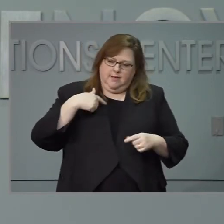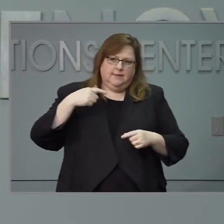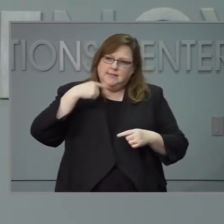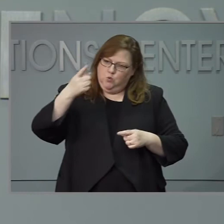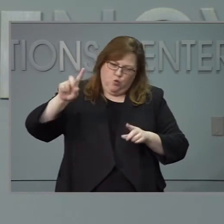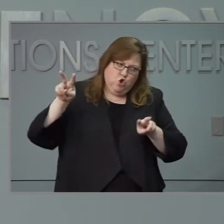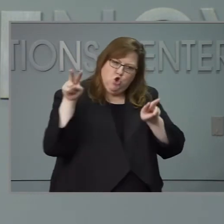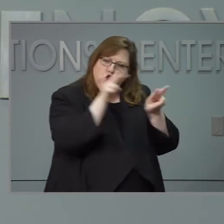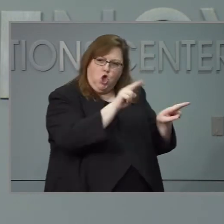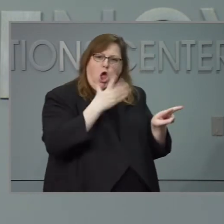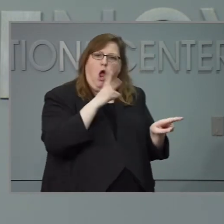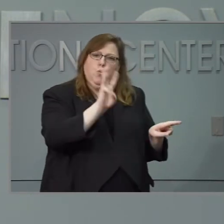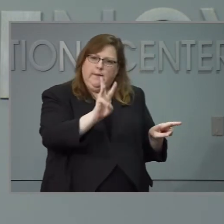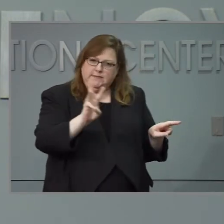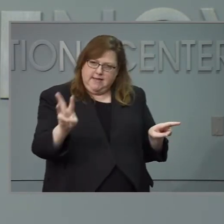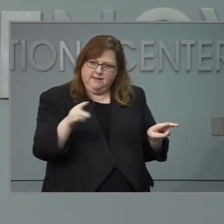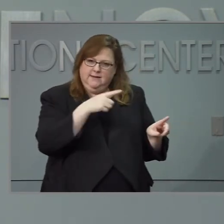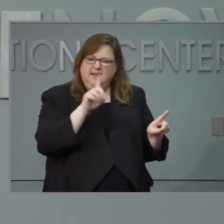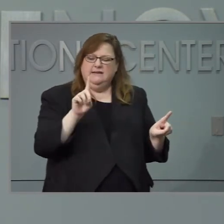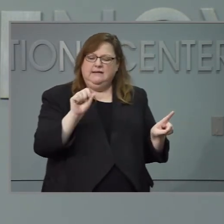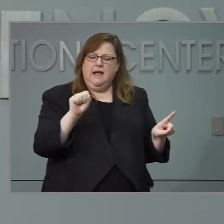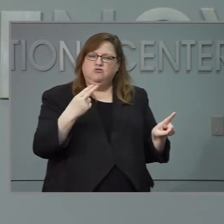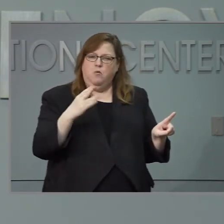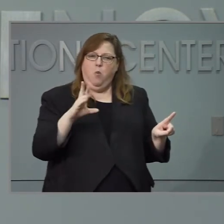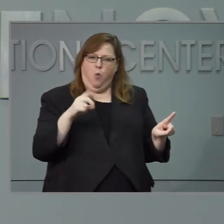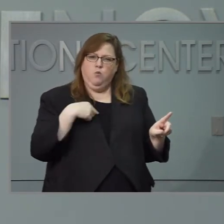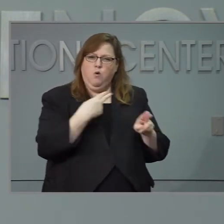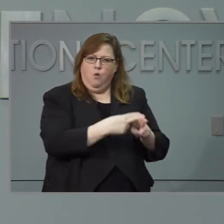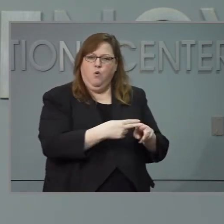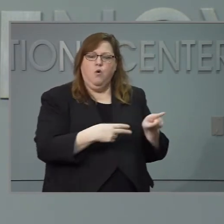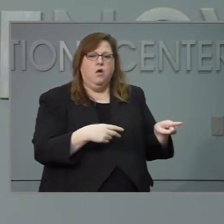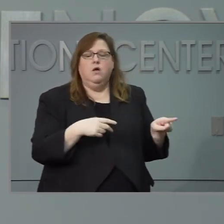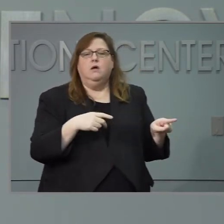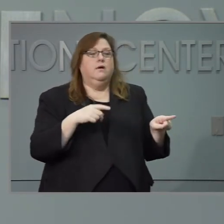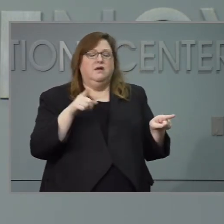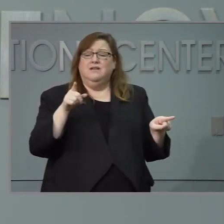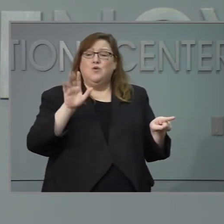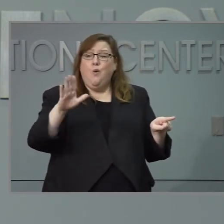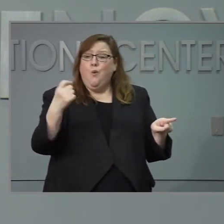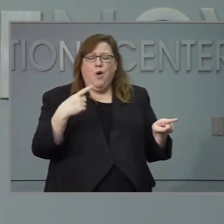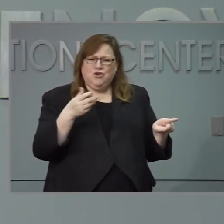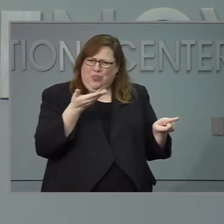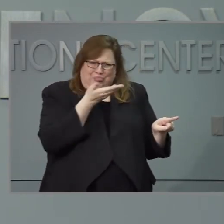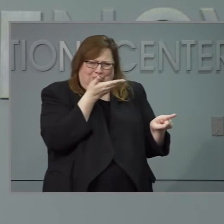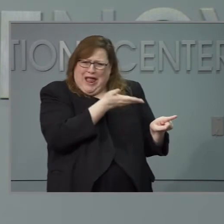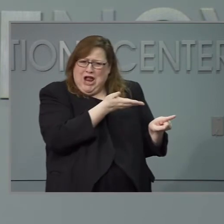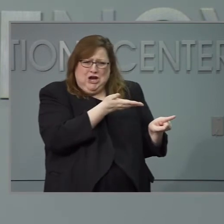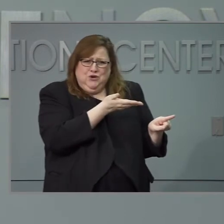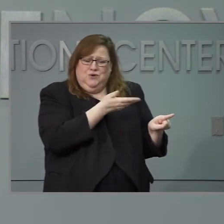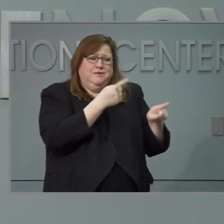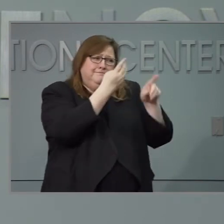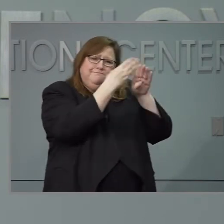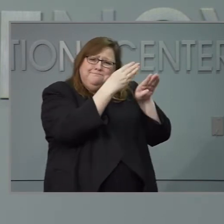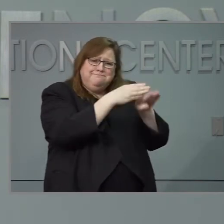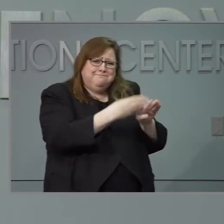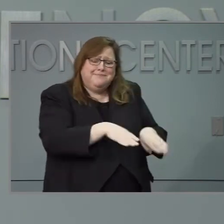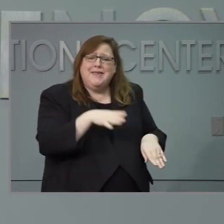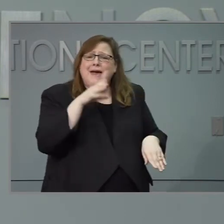DIJO QUE NO ESTÁ DISPUESTO A HACER EL RESTO